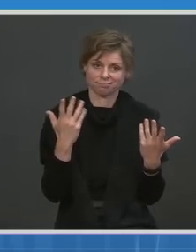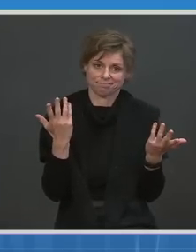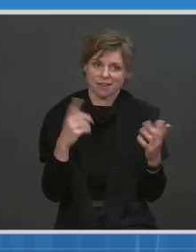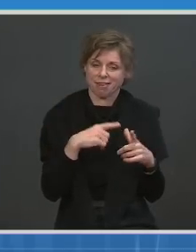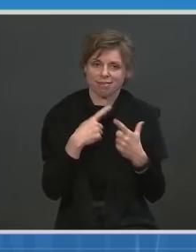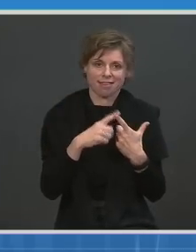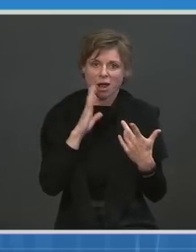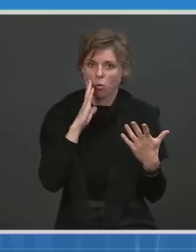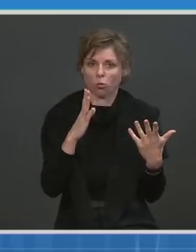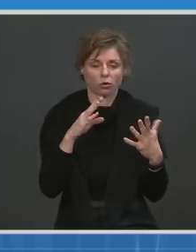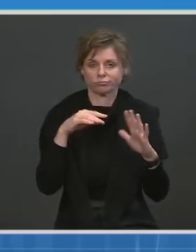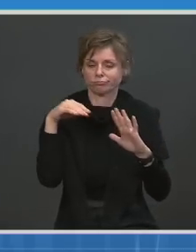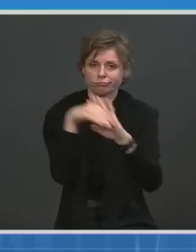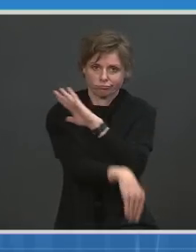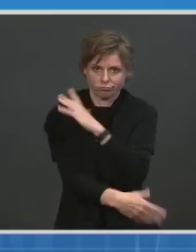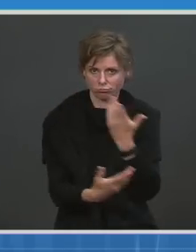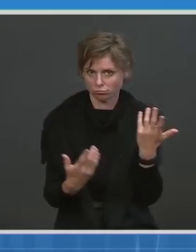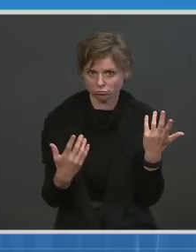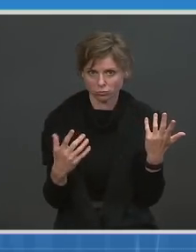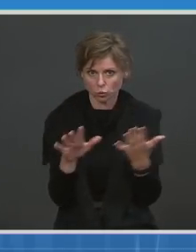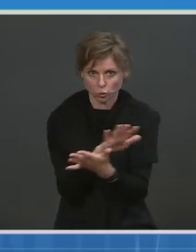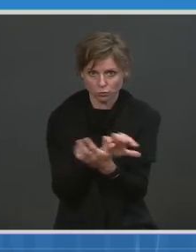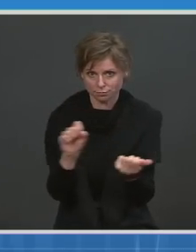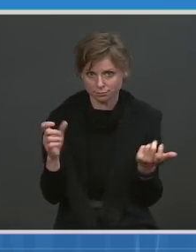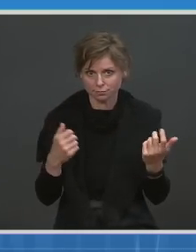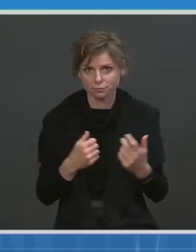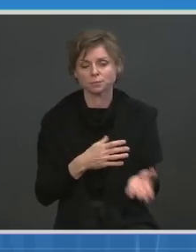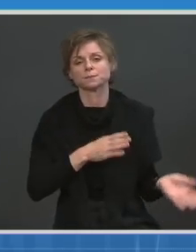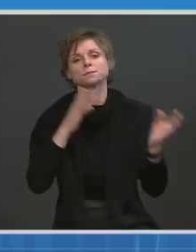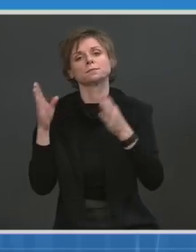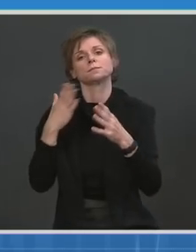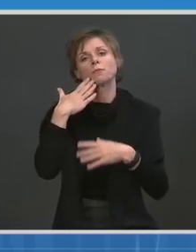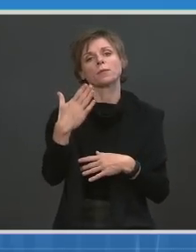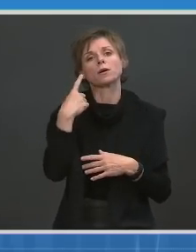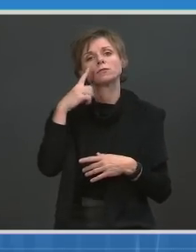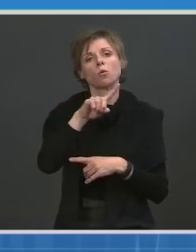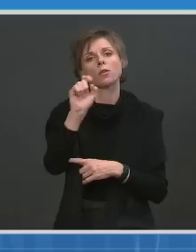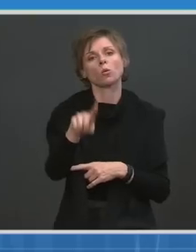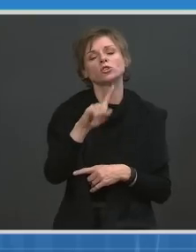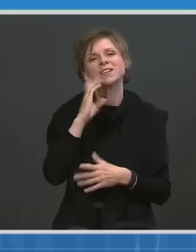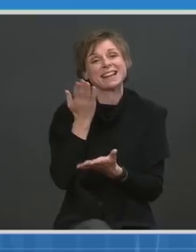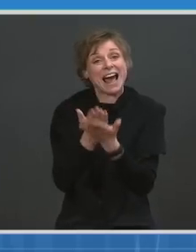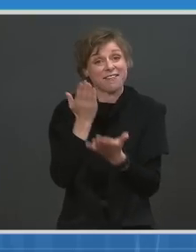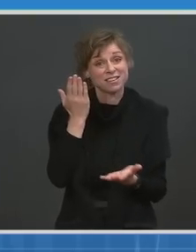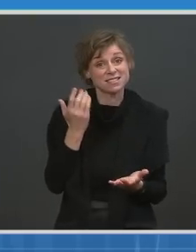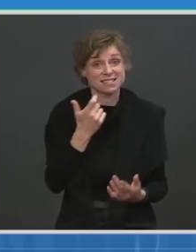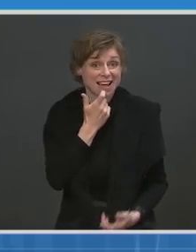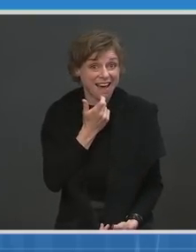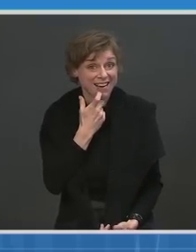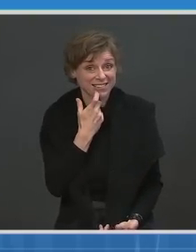Dr. Walensky: Maybe I'll chime in -- thank you for that question, Kristen -- that the evidence shows that the risk of COVID-19 transmission